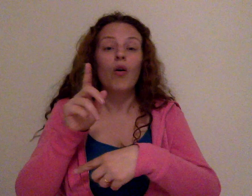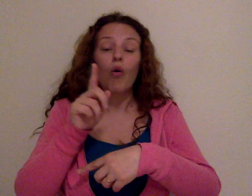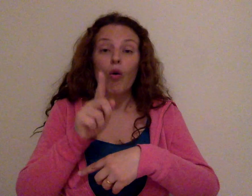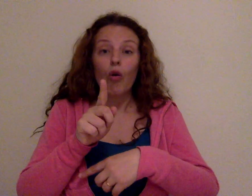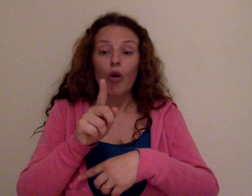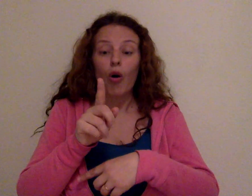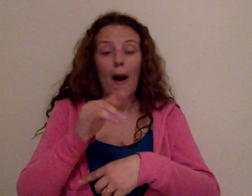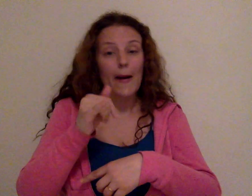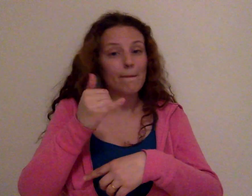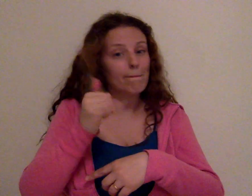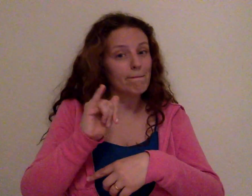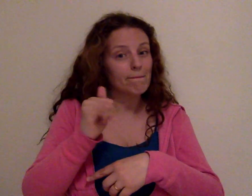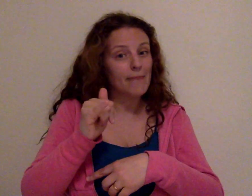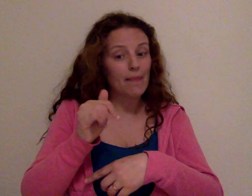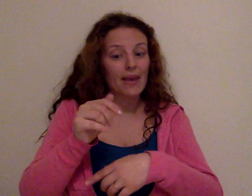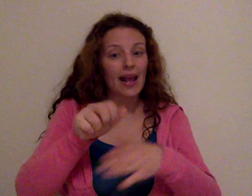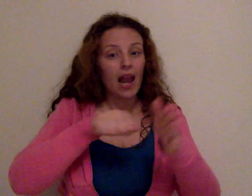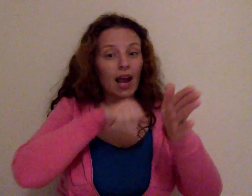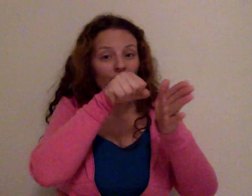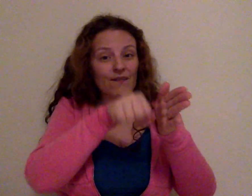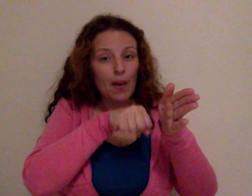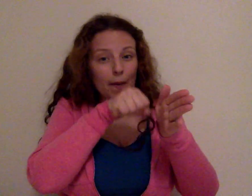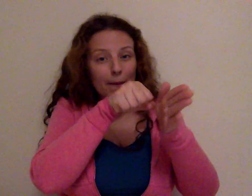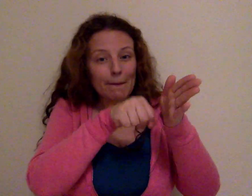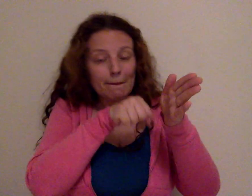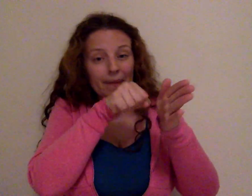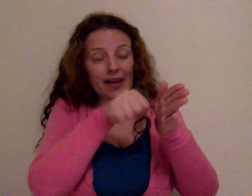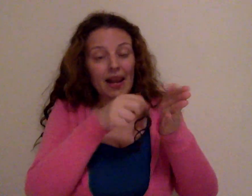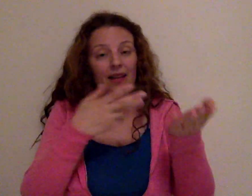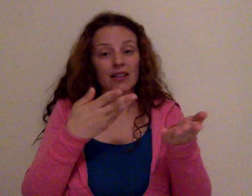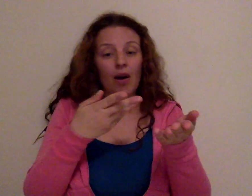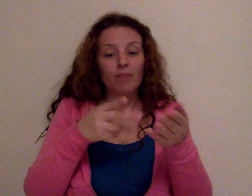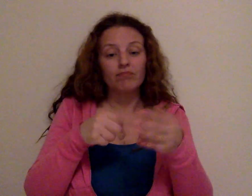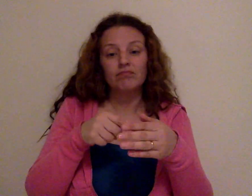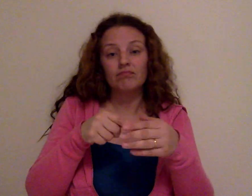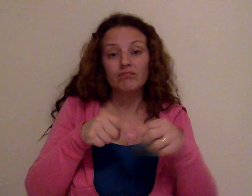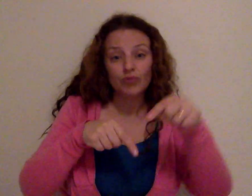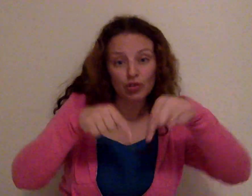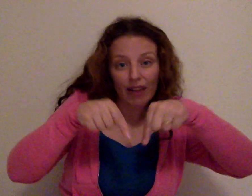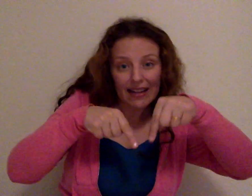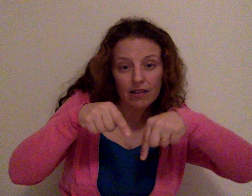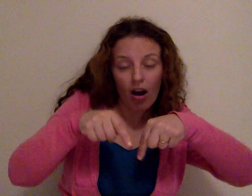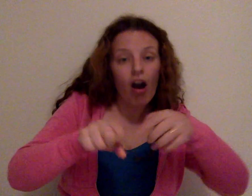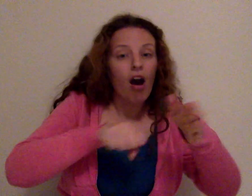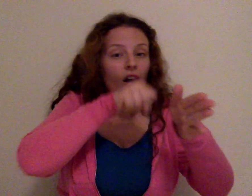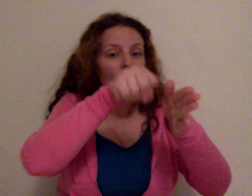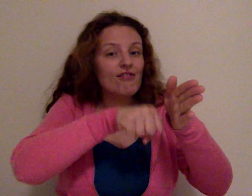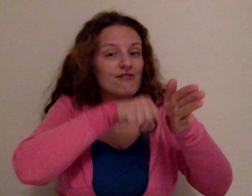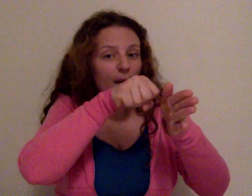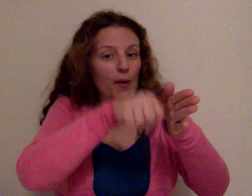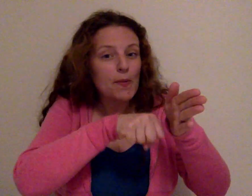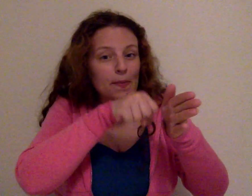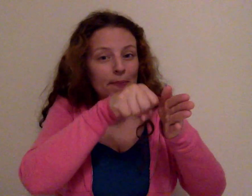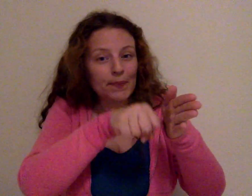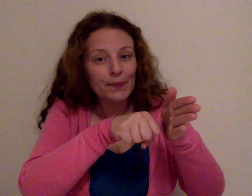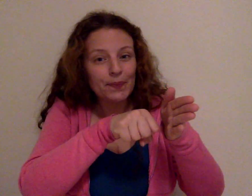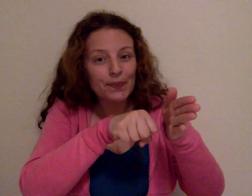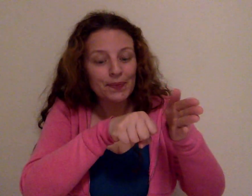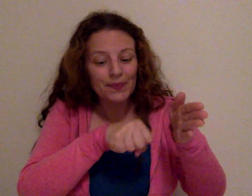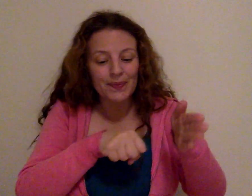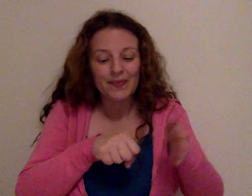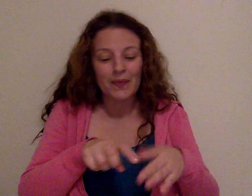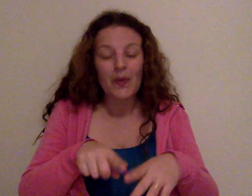Or maybe film, like a director films.